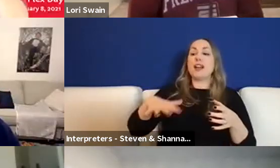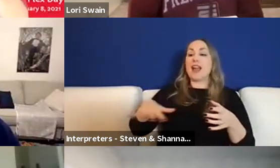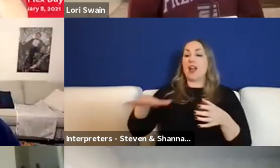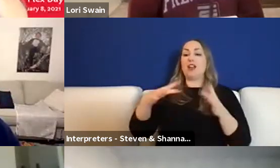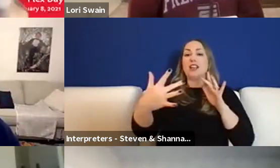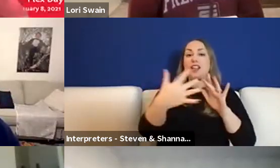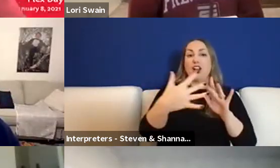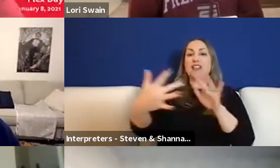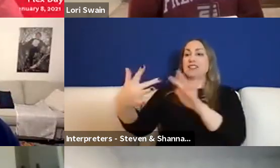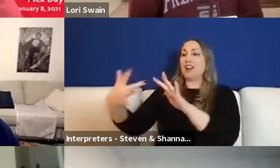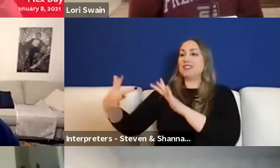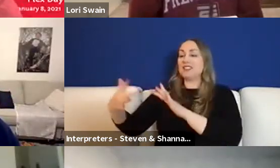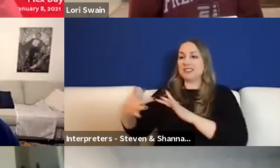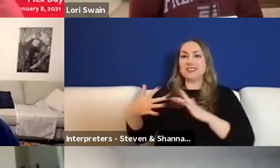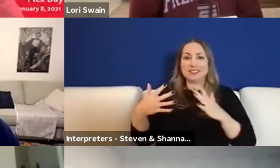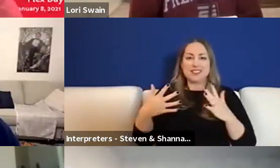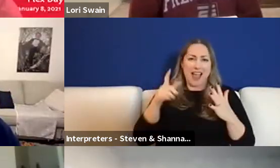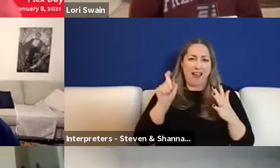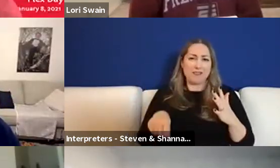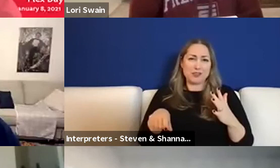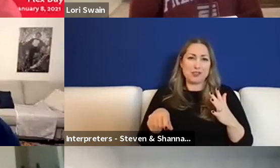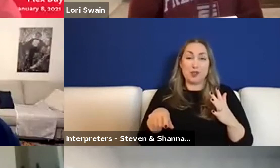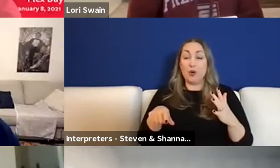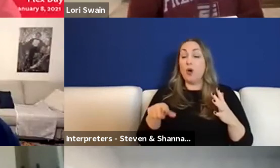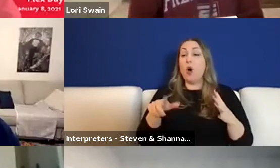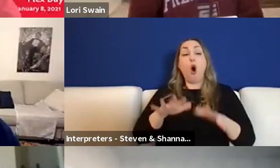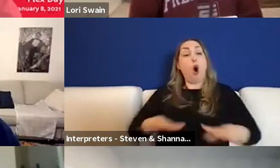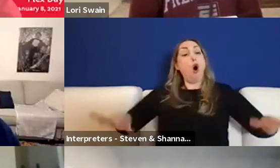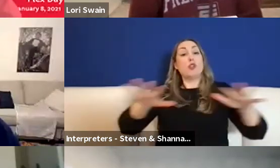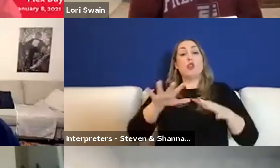in the business division, but there are, you know, 100 counselors on this campus. And there's probably another one out there that